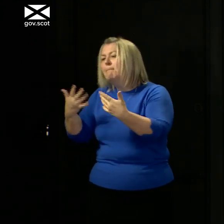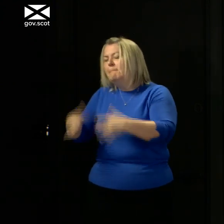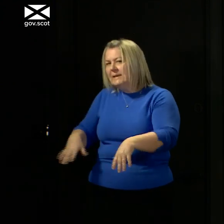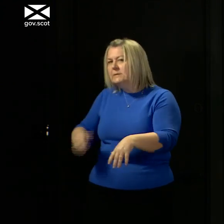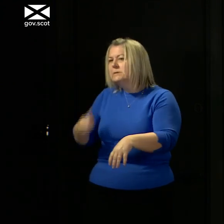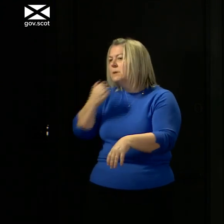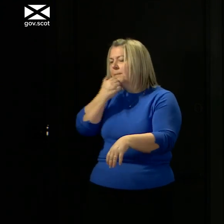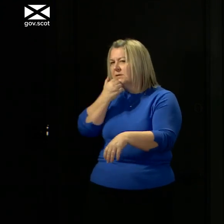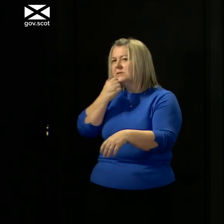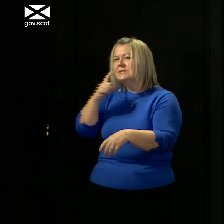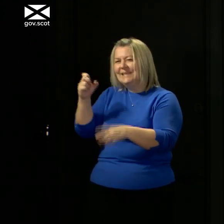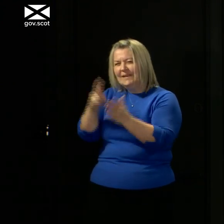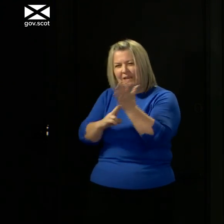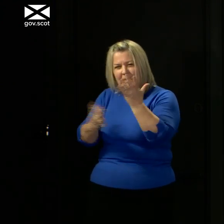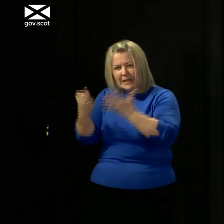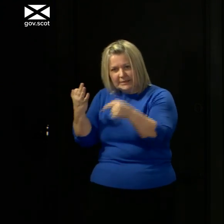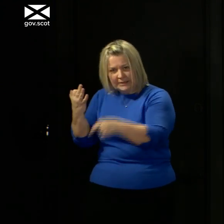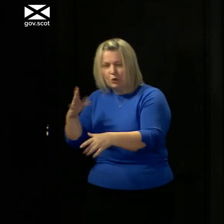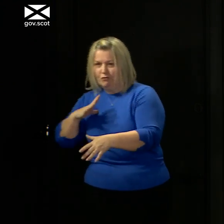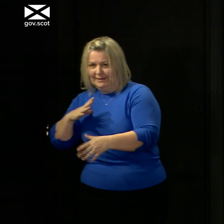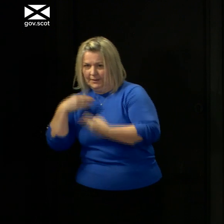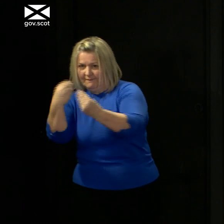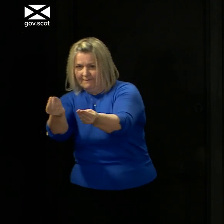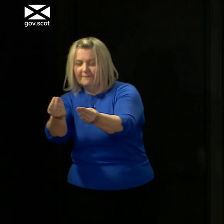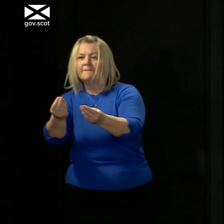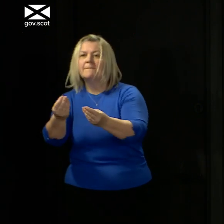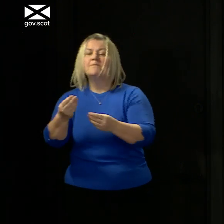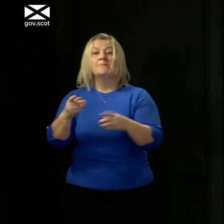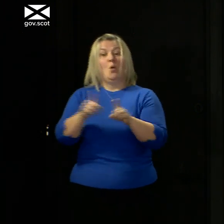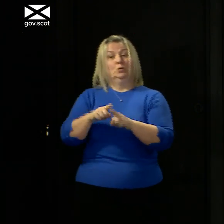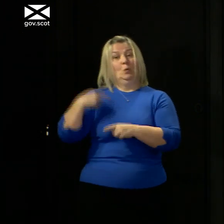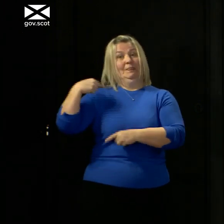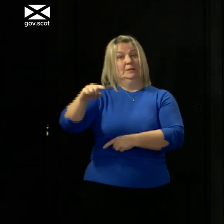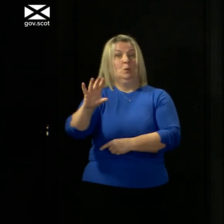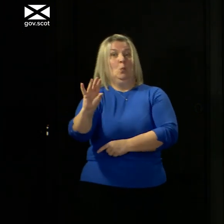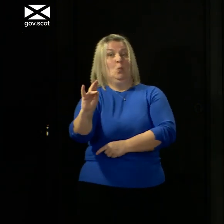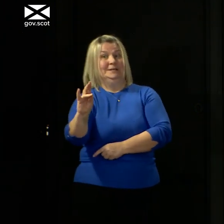published on Wednesday this week is being able to publish the number of care